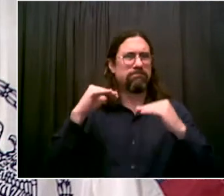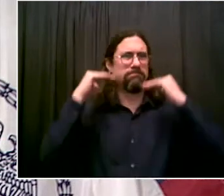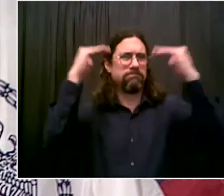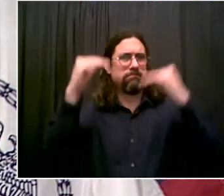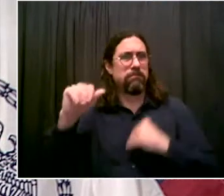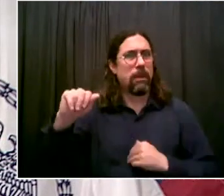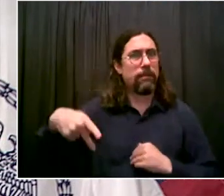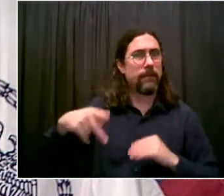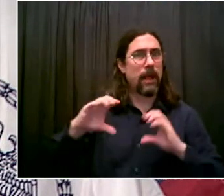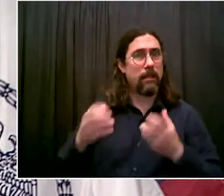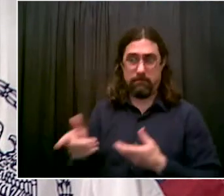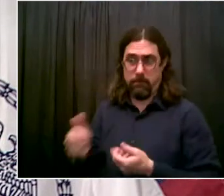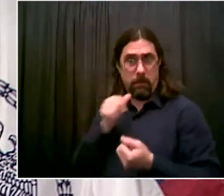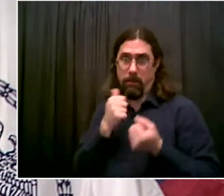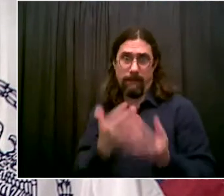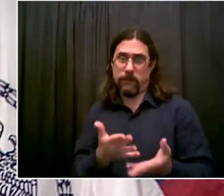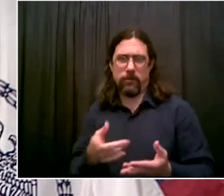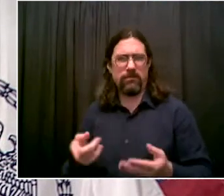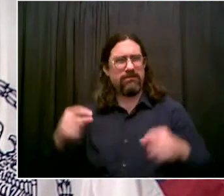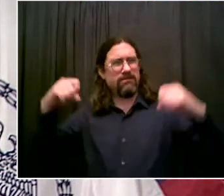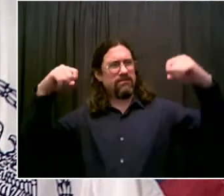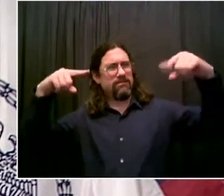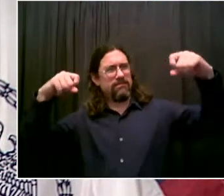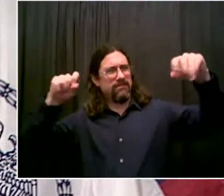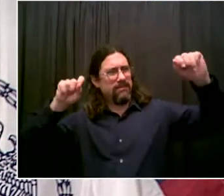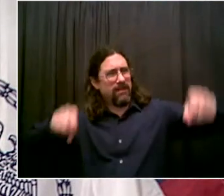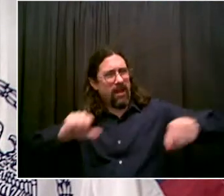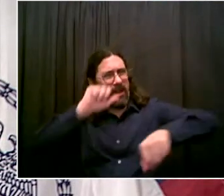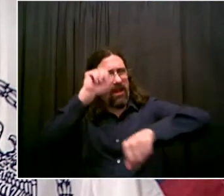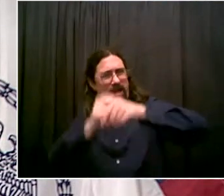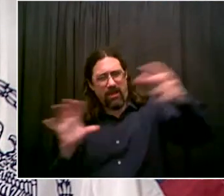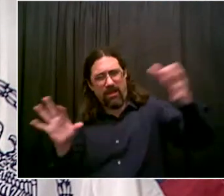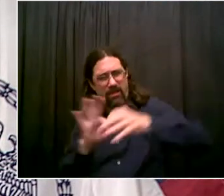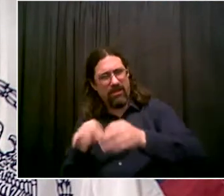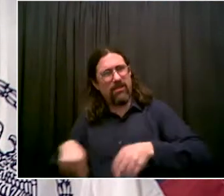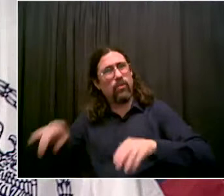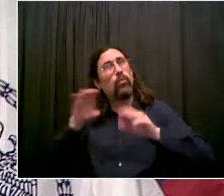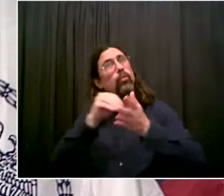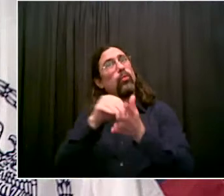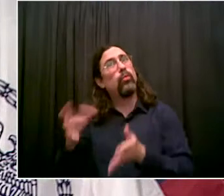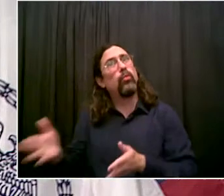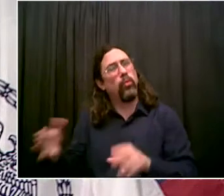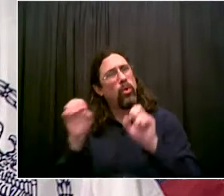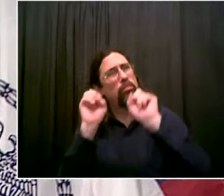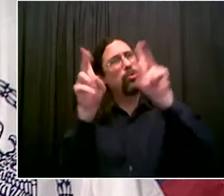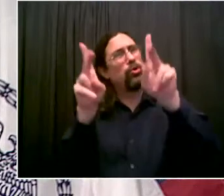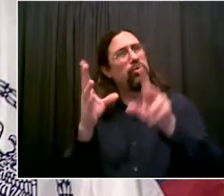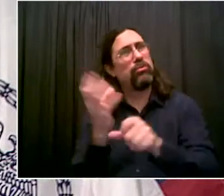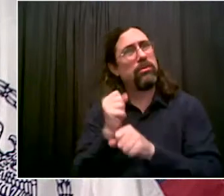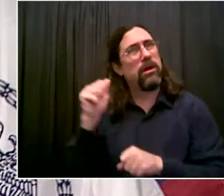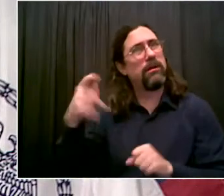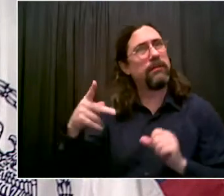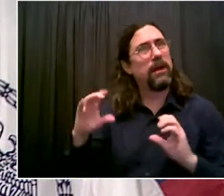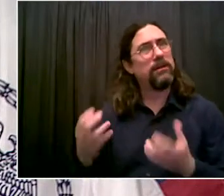THIS PAST YEAR PLUS. IN REJECTING IT. I OBVIOUSLY